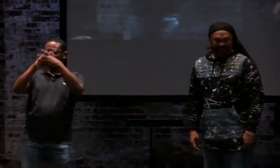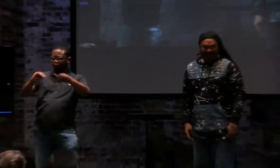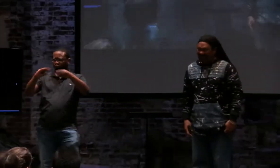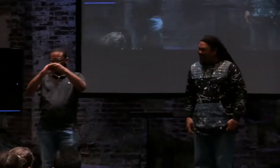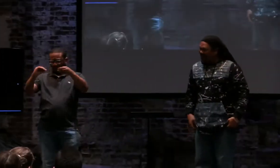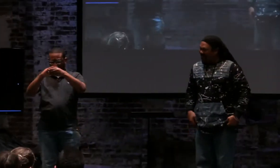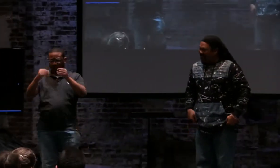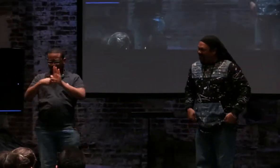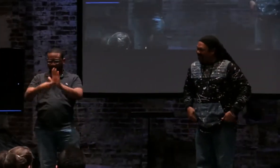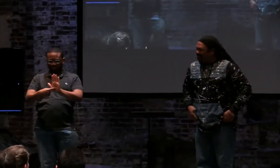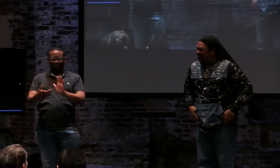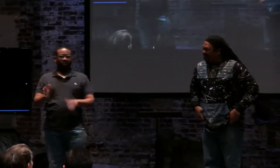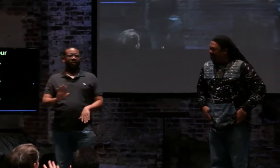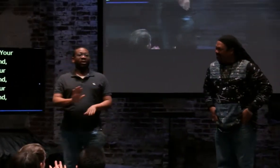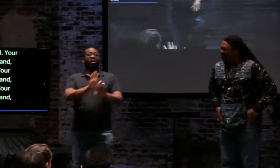I am EJ, Elbert Joseph.